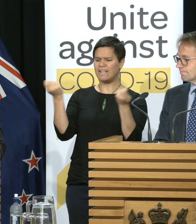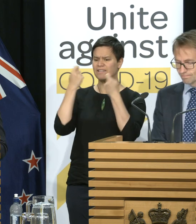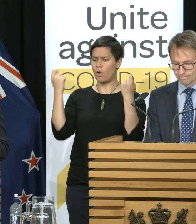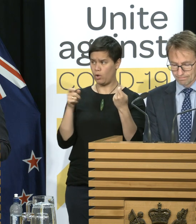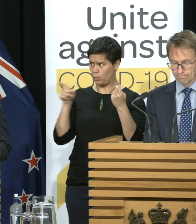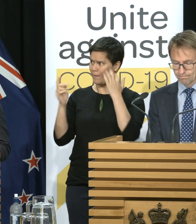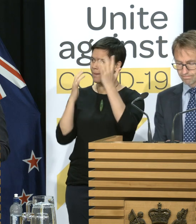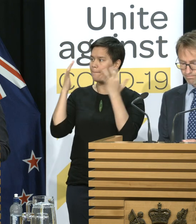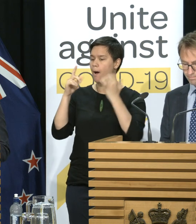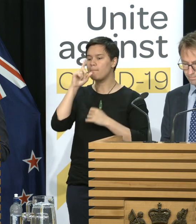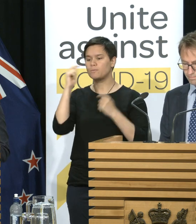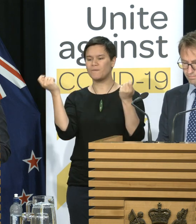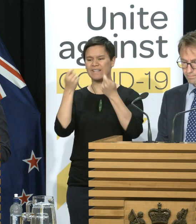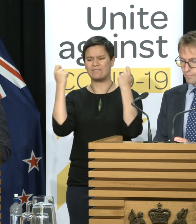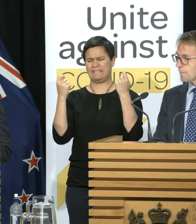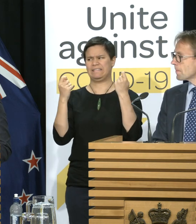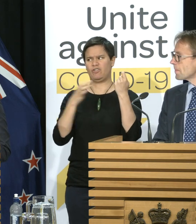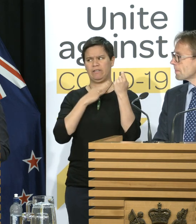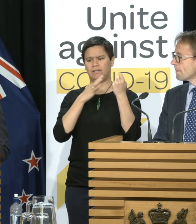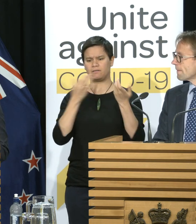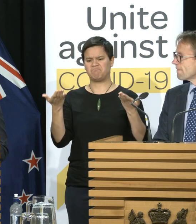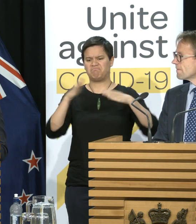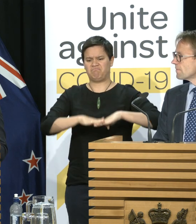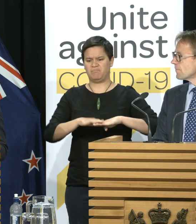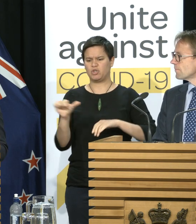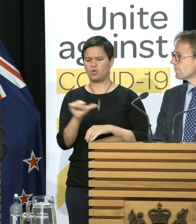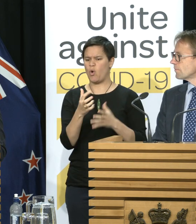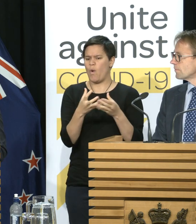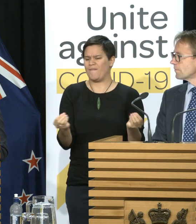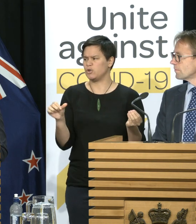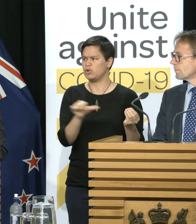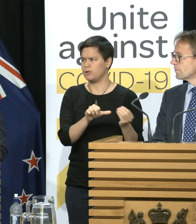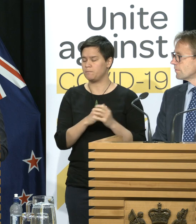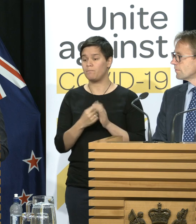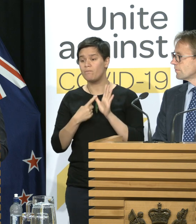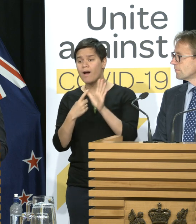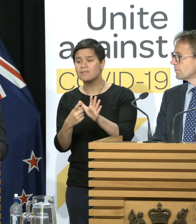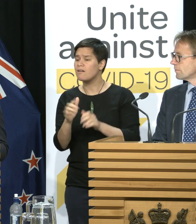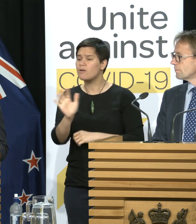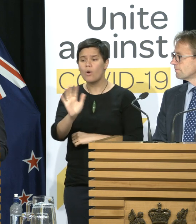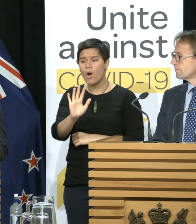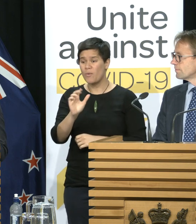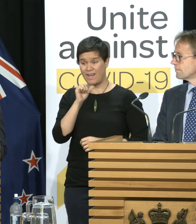quite low over anything happening in the first place. And so these are just precautionary things. I think if everyone is vigilant, and just